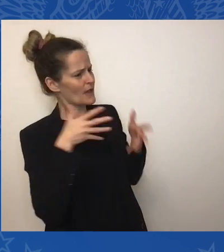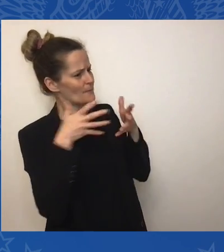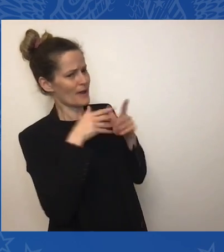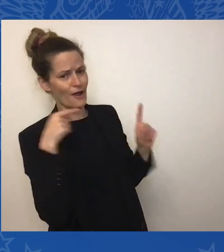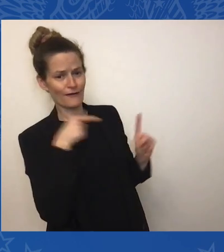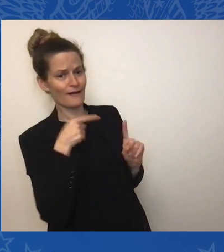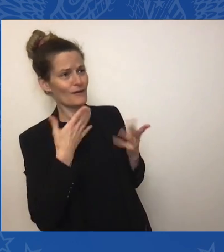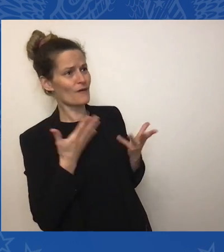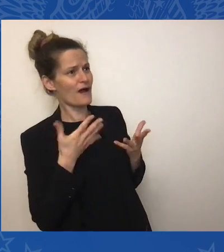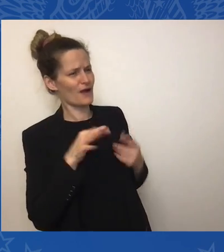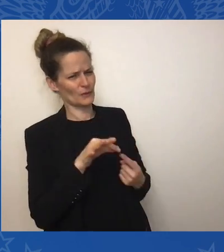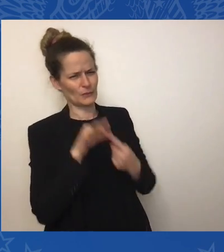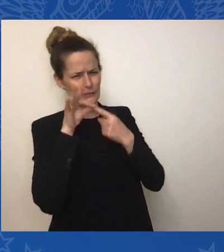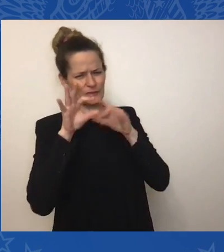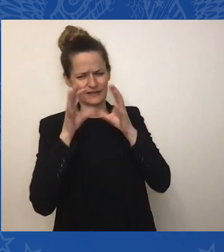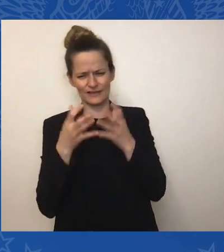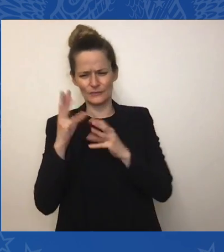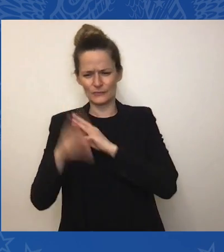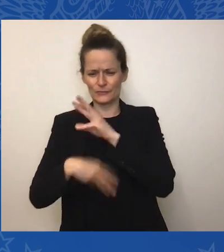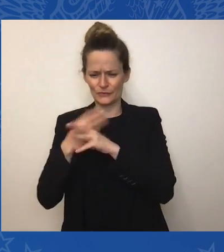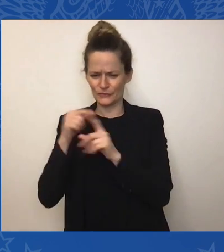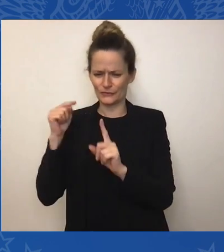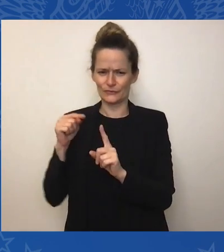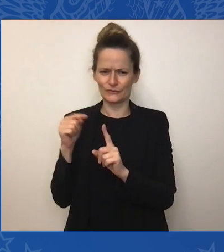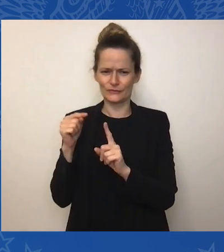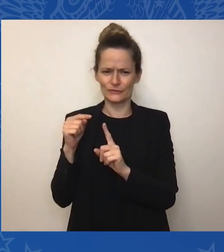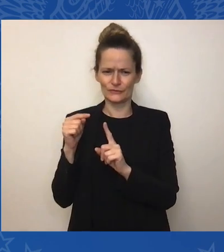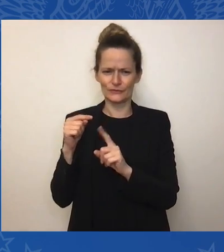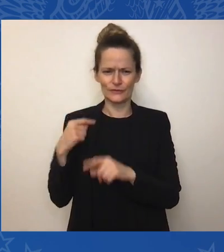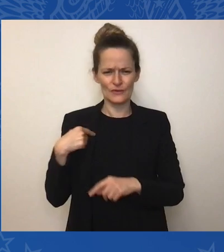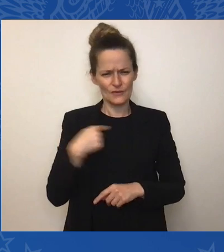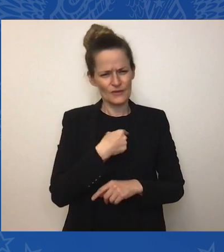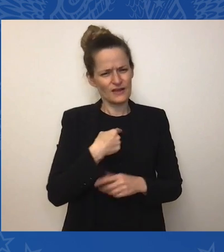We're the only nation in the world founded on an idea.